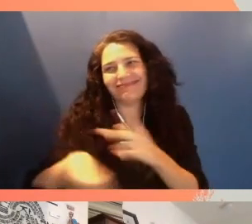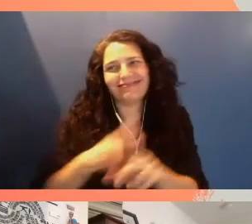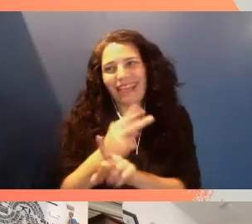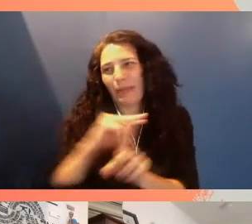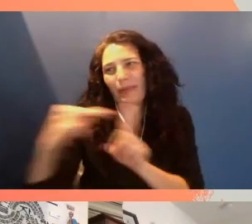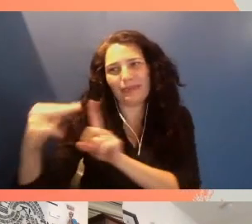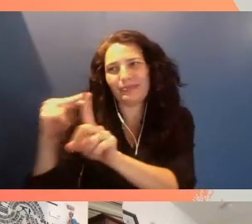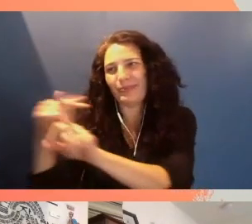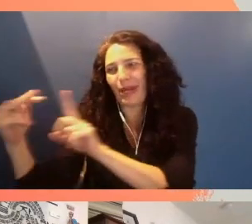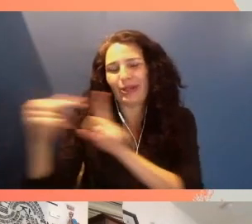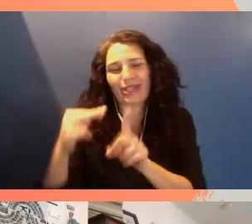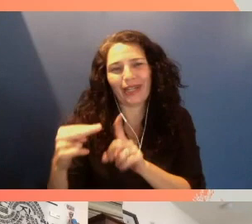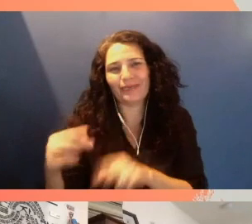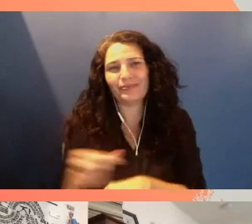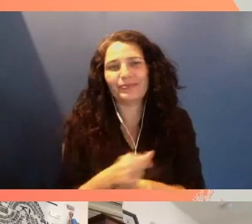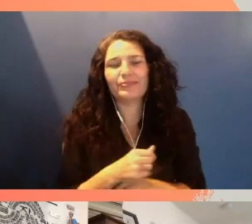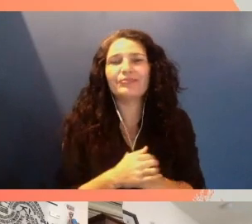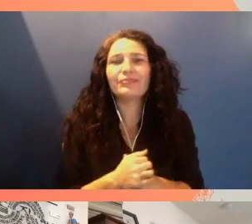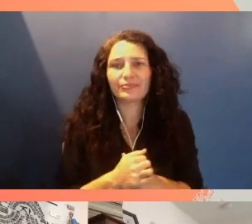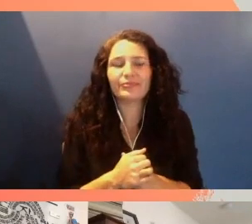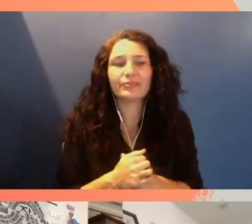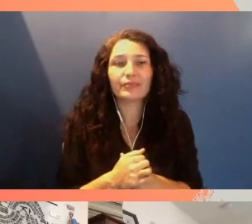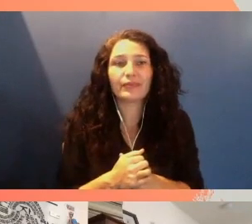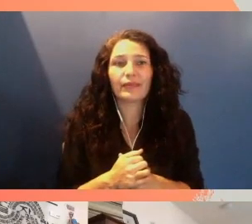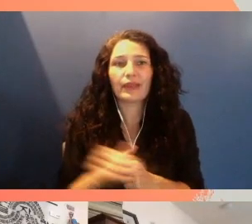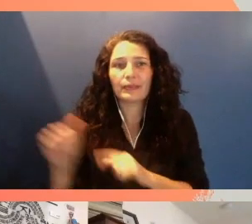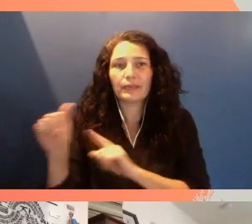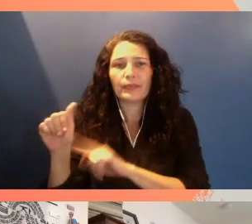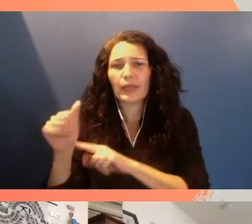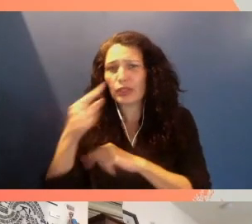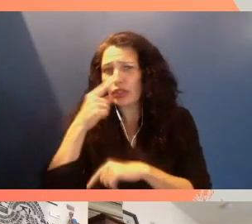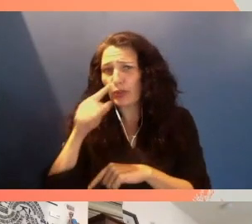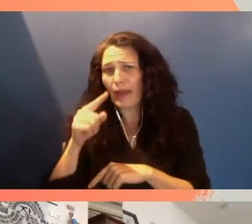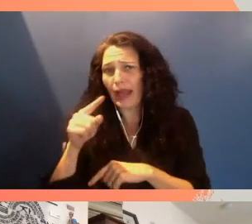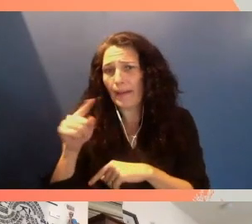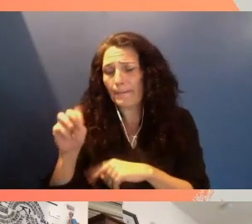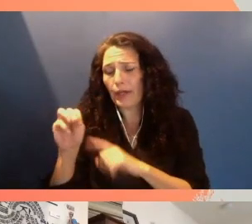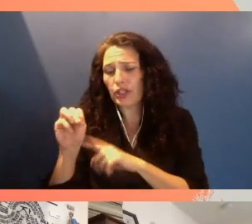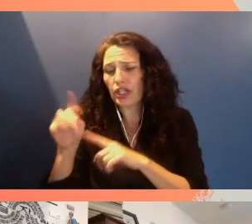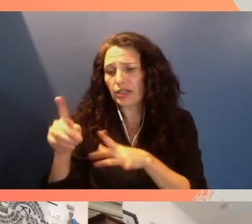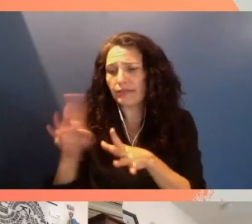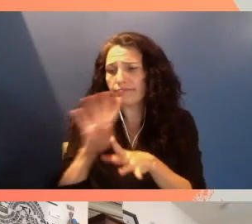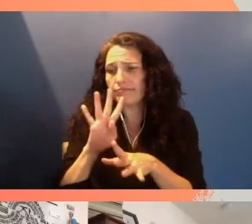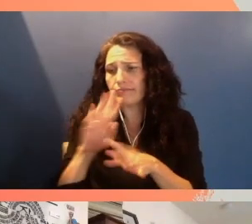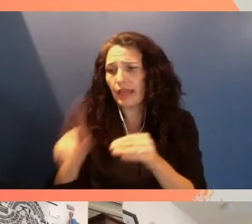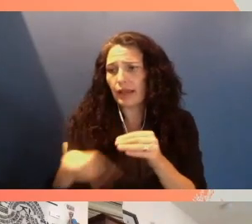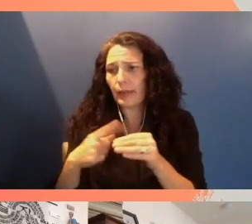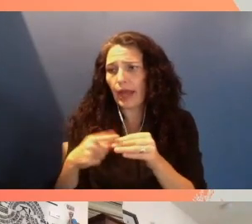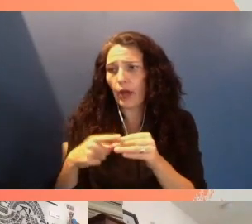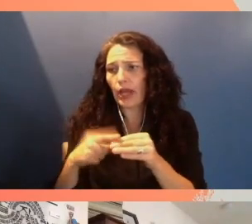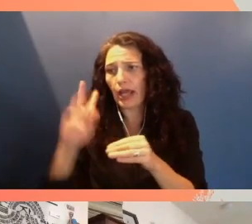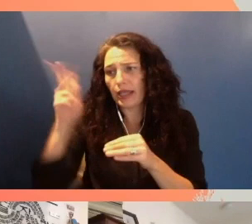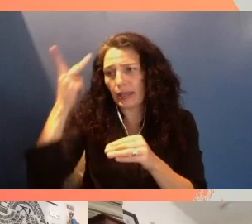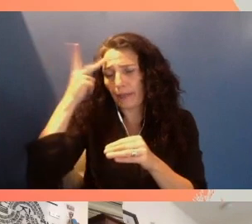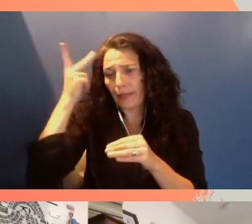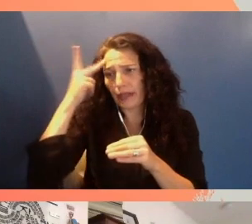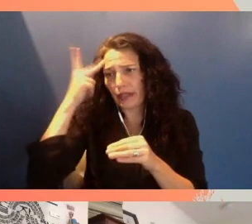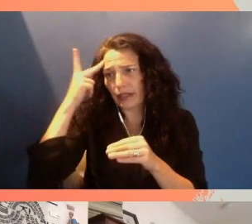Marj while you're there, can I ask you to also just talk a little bit about the kind of political nature making a political documentary